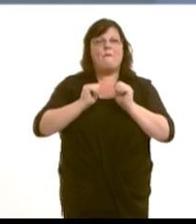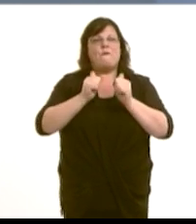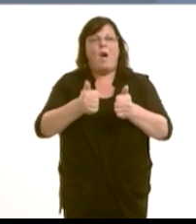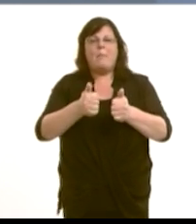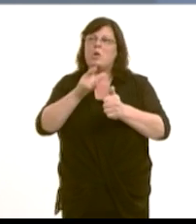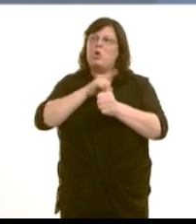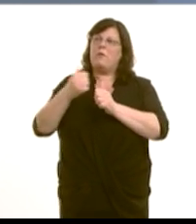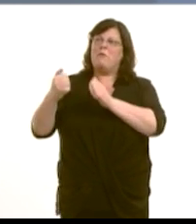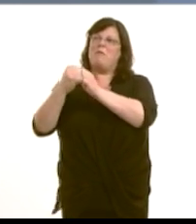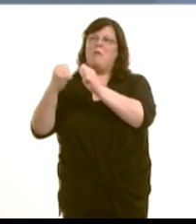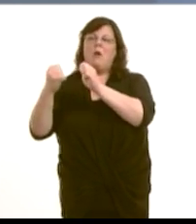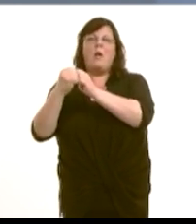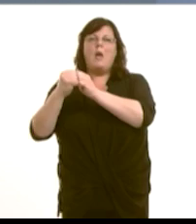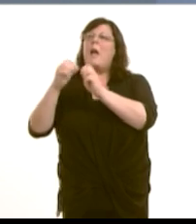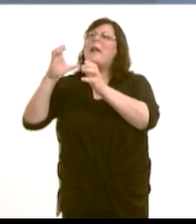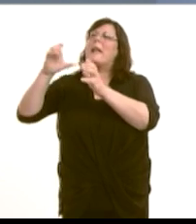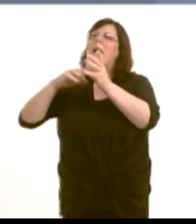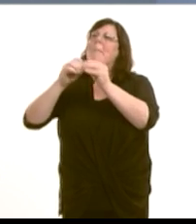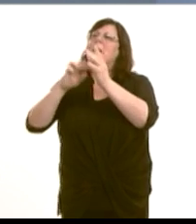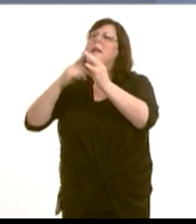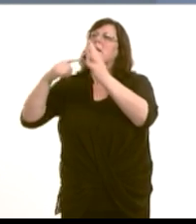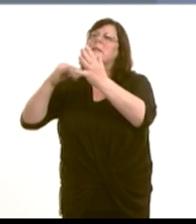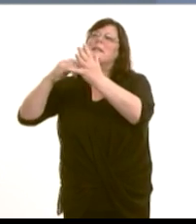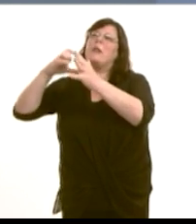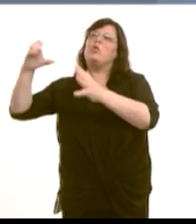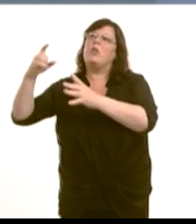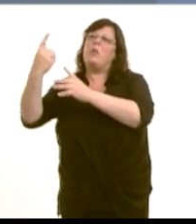deal that you have struck with the Liberal Democrats to bring them into Government that,